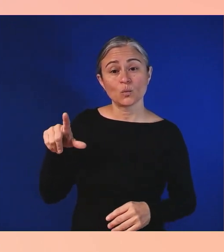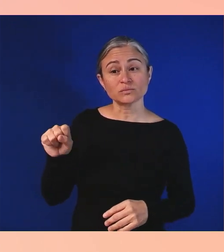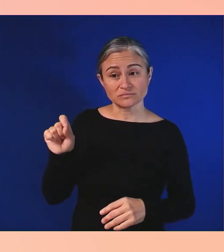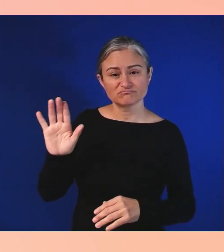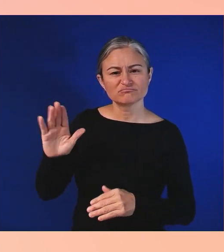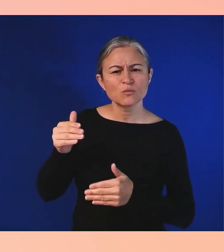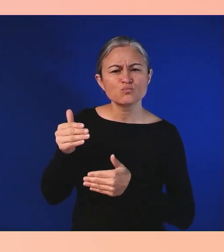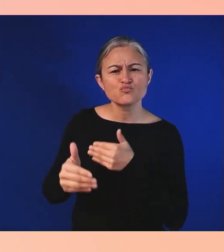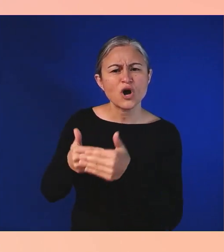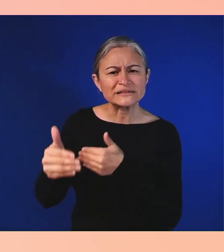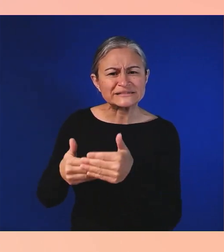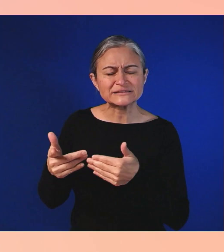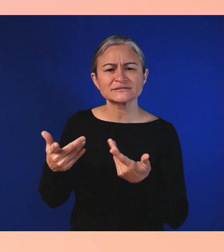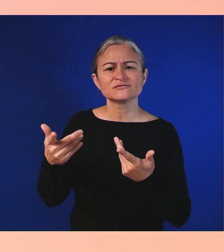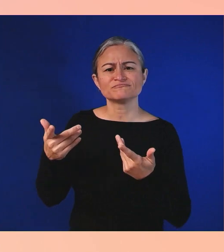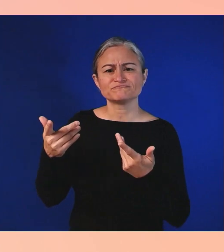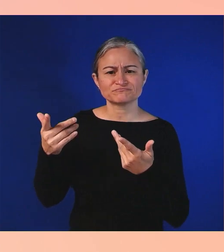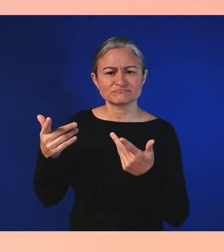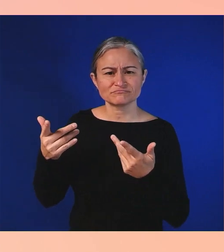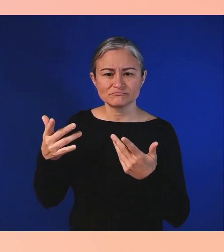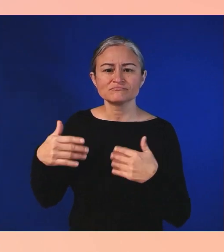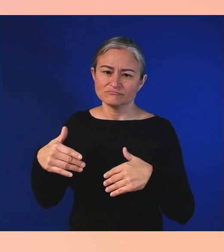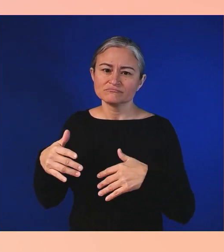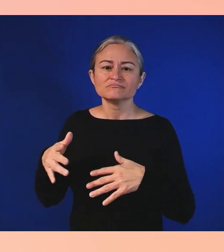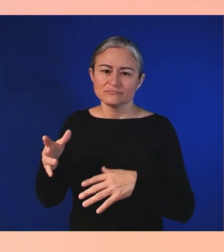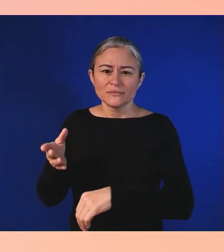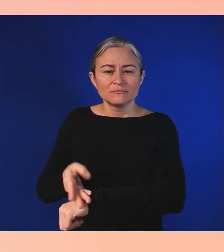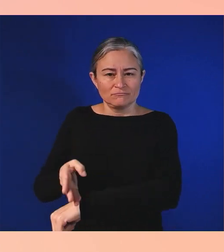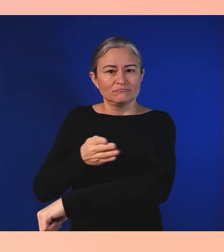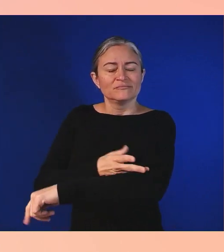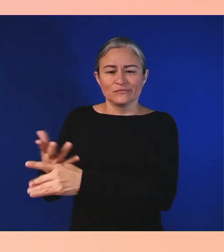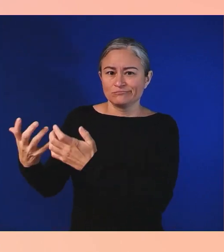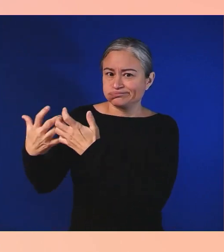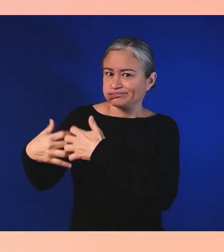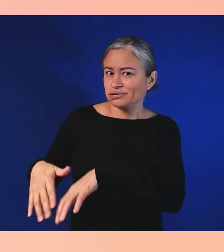advantage of these multi-sensory experiences.